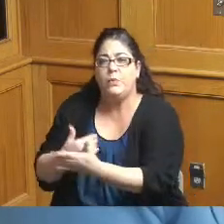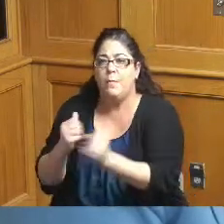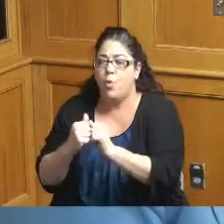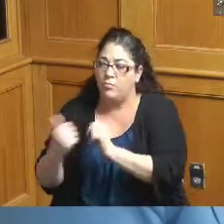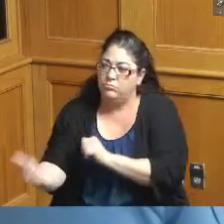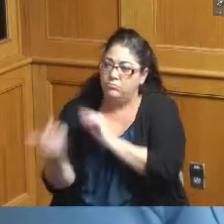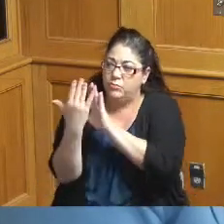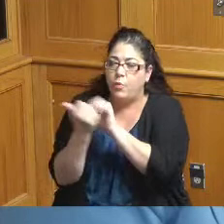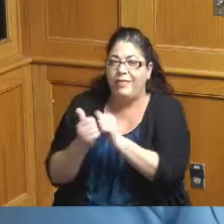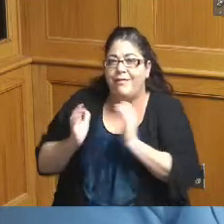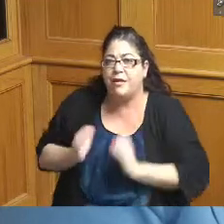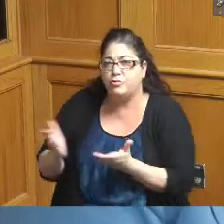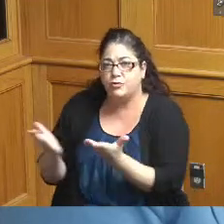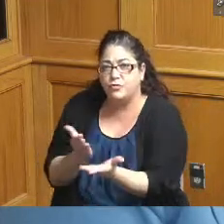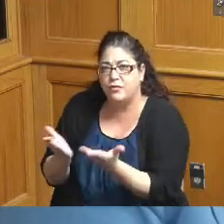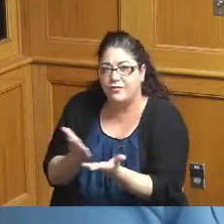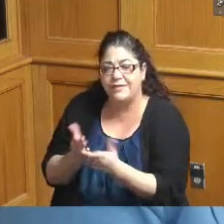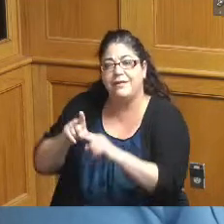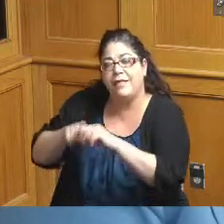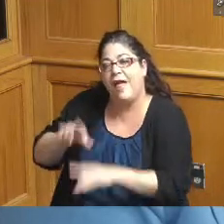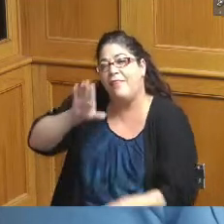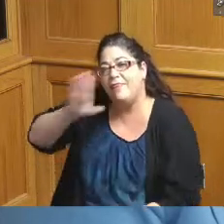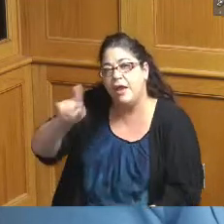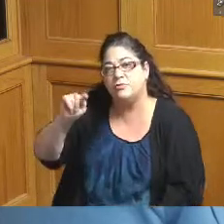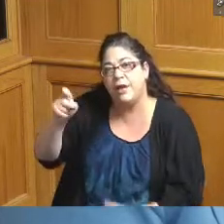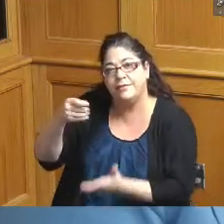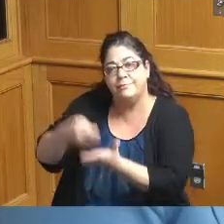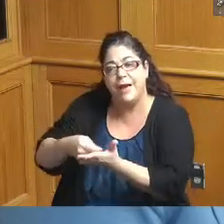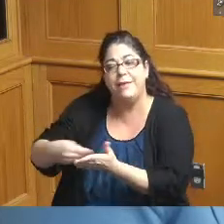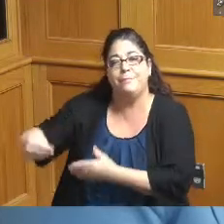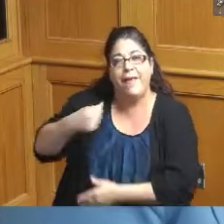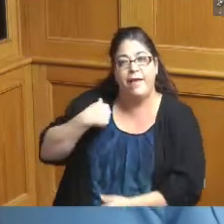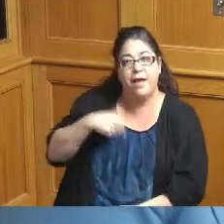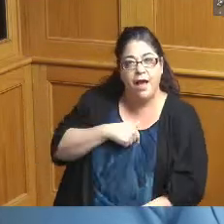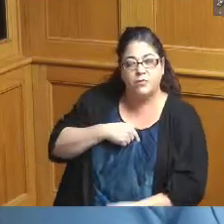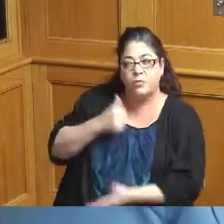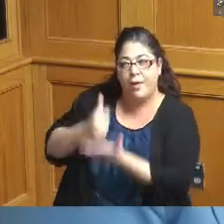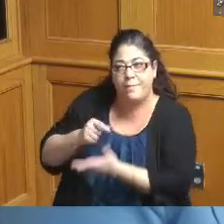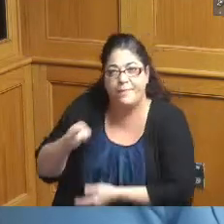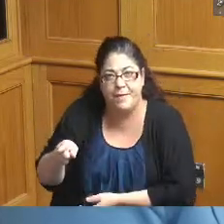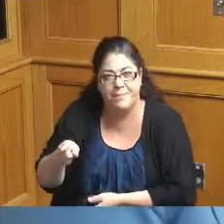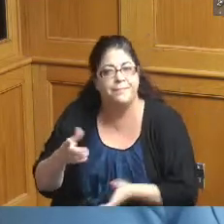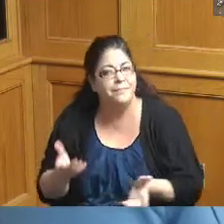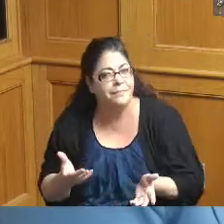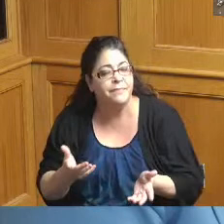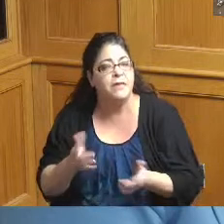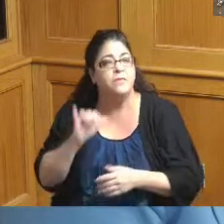service base because it's their tax dollars so I wanted to highlight that I've talked to you about